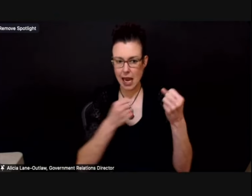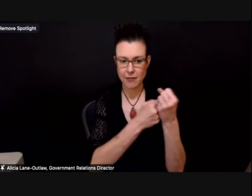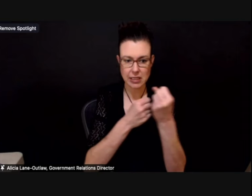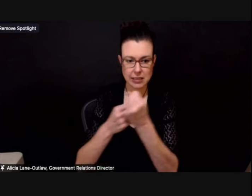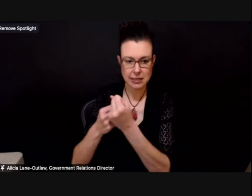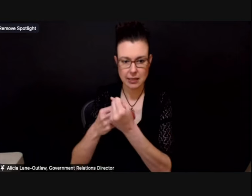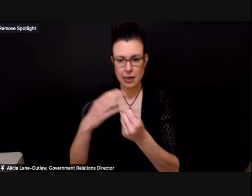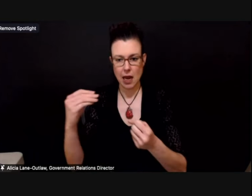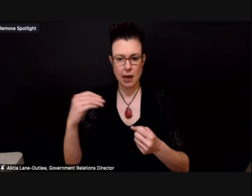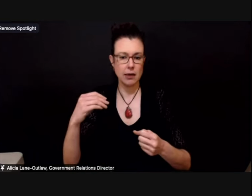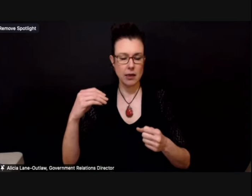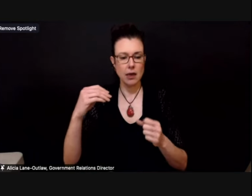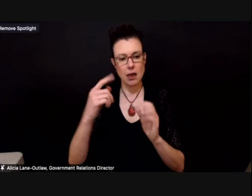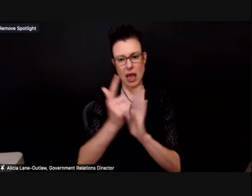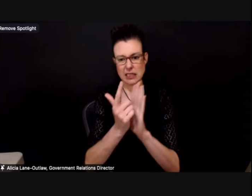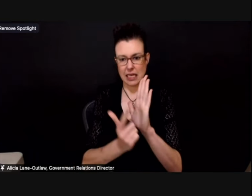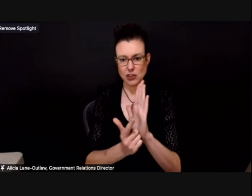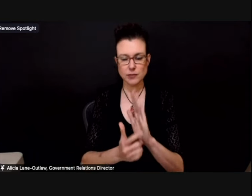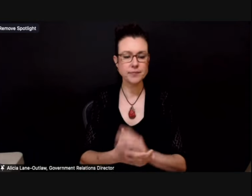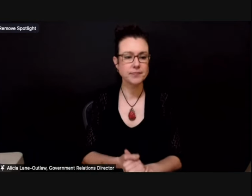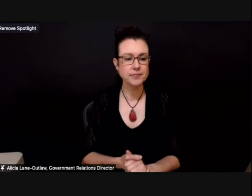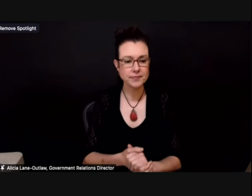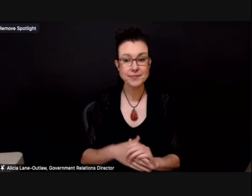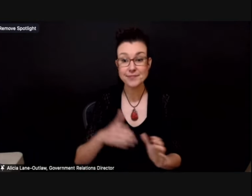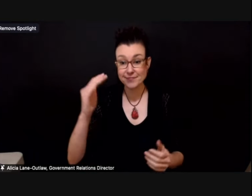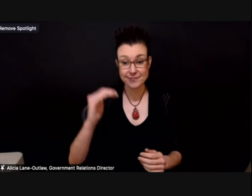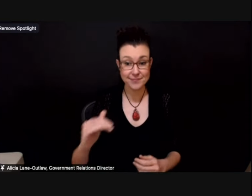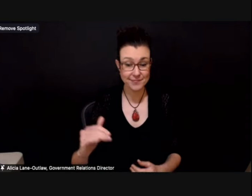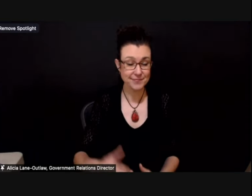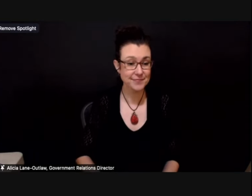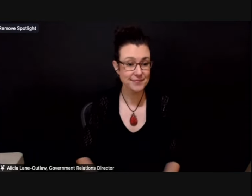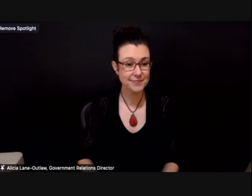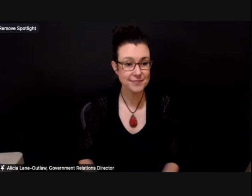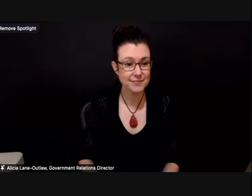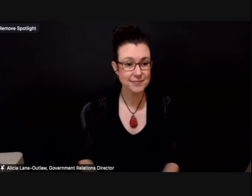advocacy and legislation Next slide.